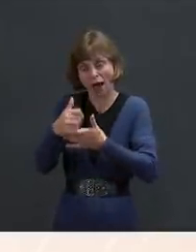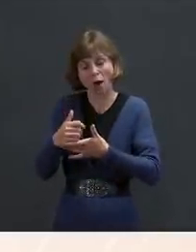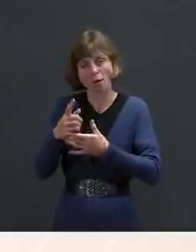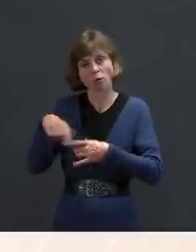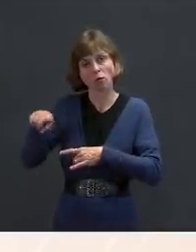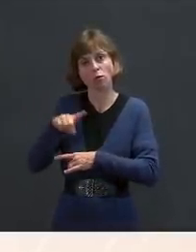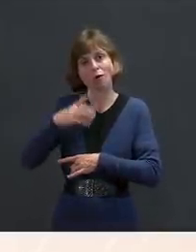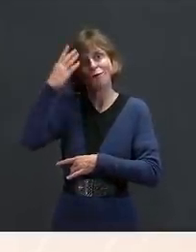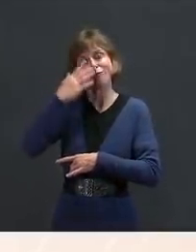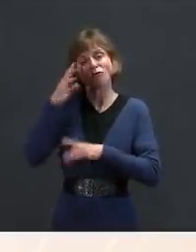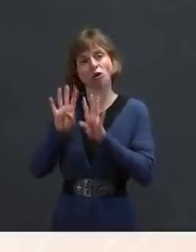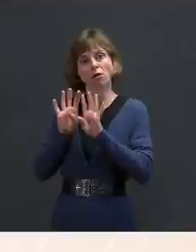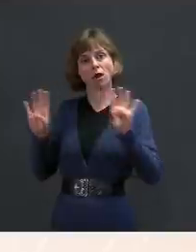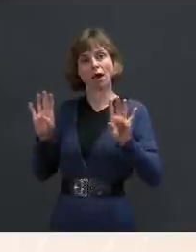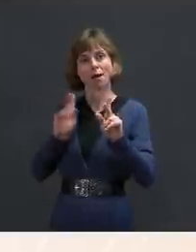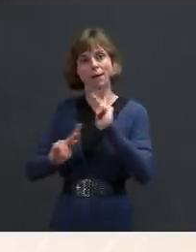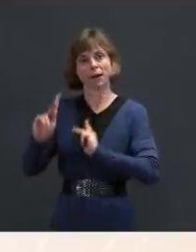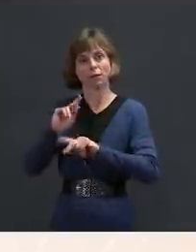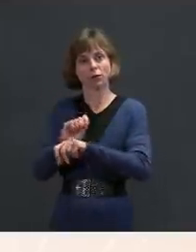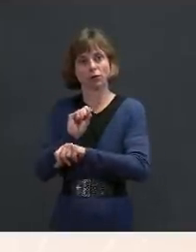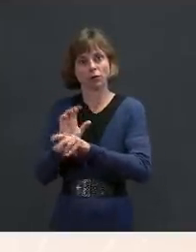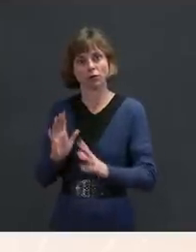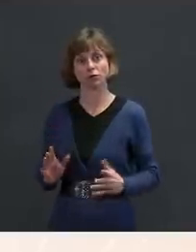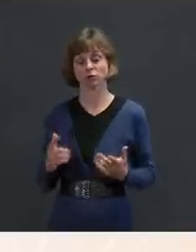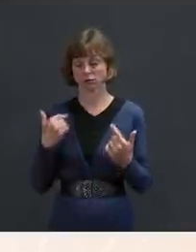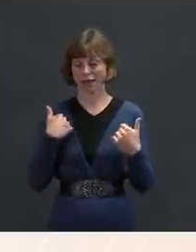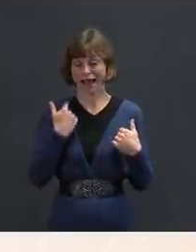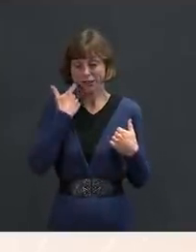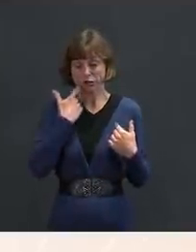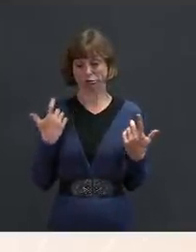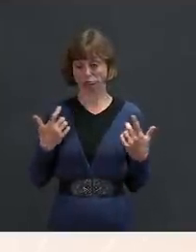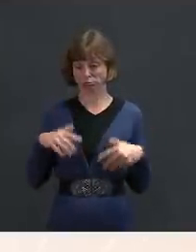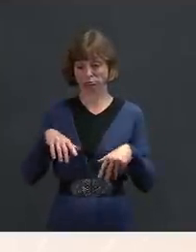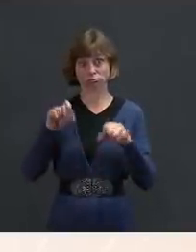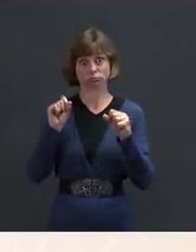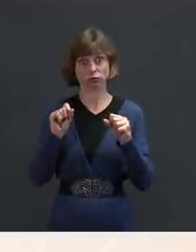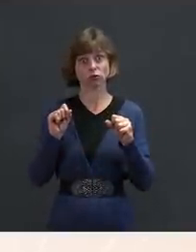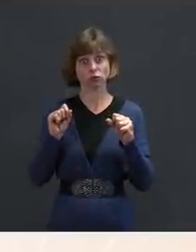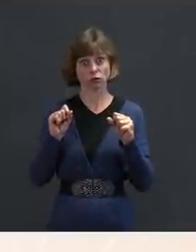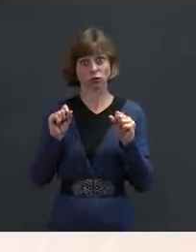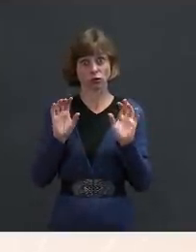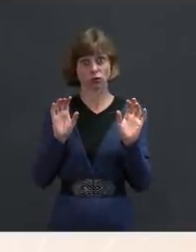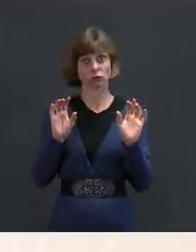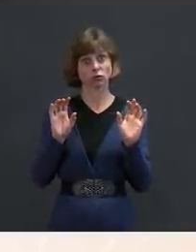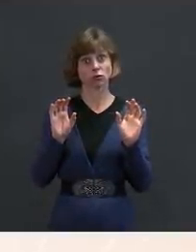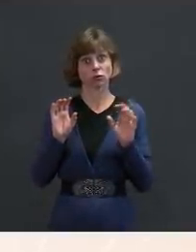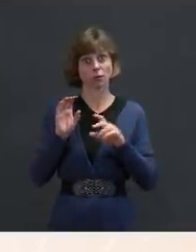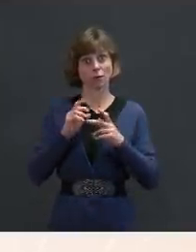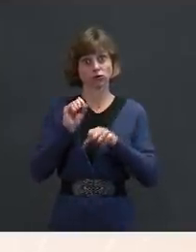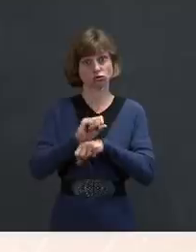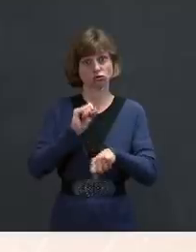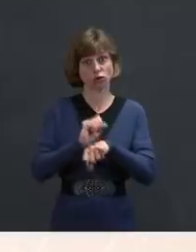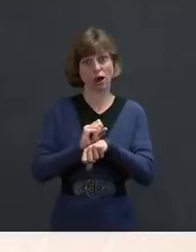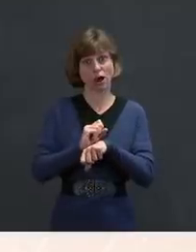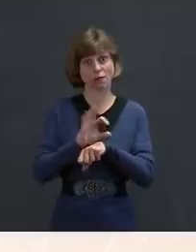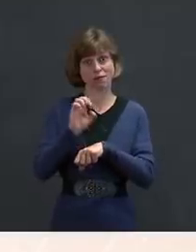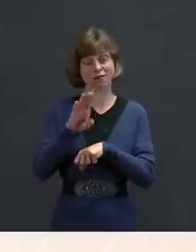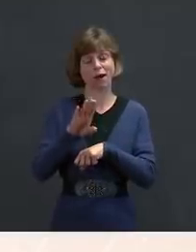Soon after I took office on February 2nd, we launched Operation VOW, Vaccinate Our Workforce,